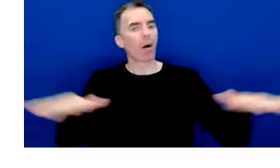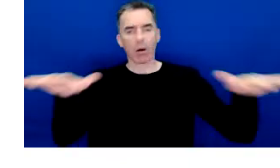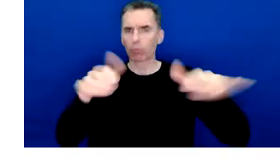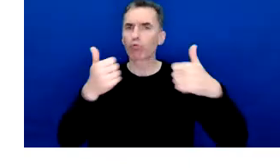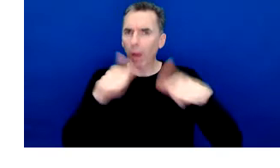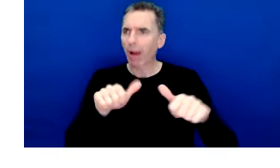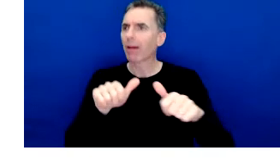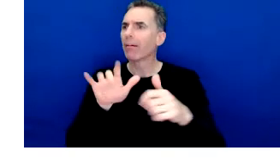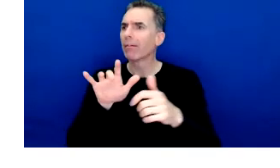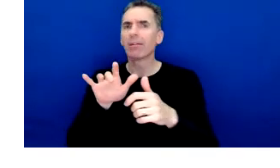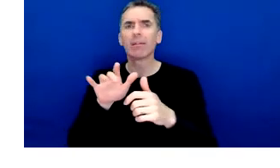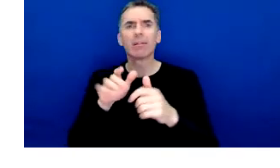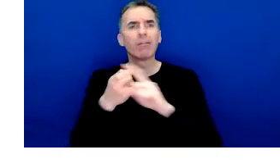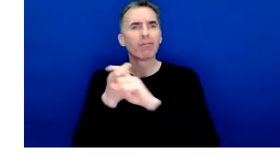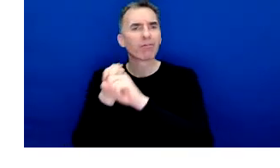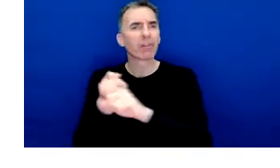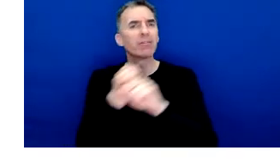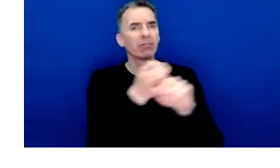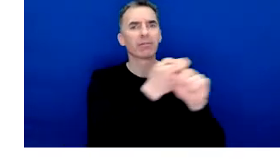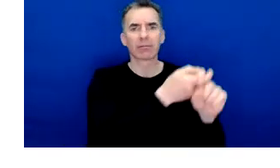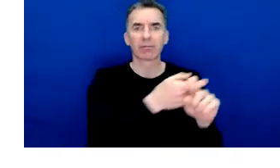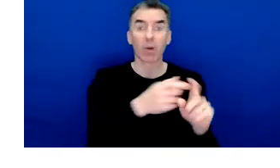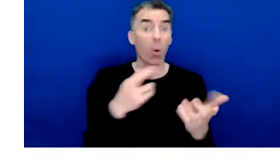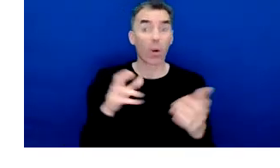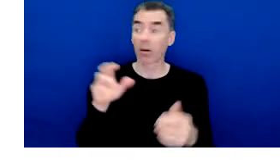If not Mary Ann, we'll be your friend. I'd be your friend. But I'm really busy right now.